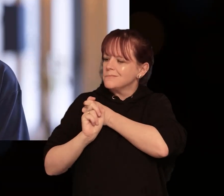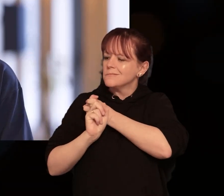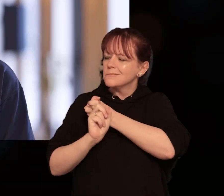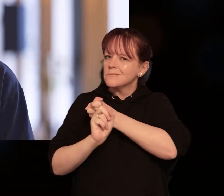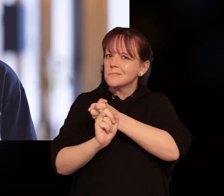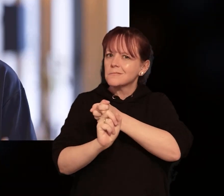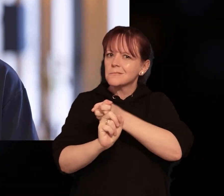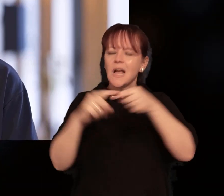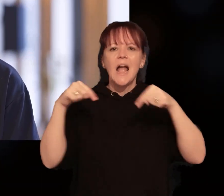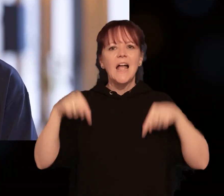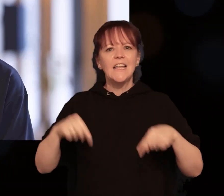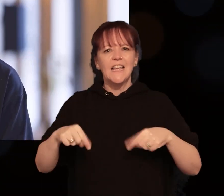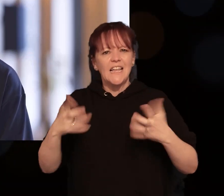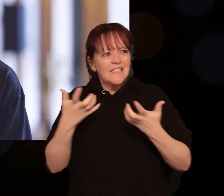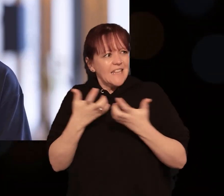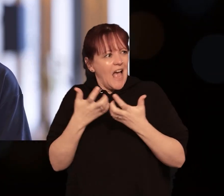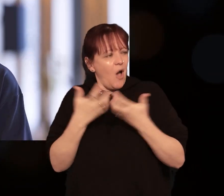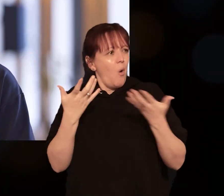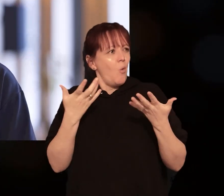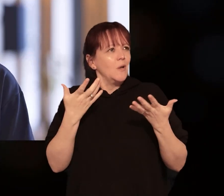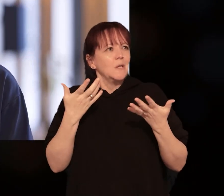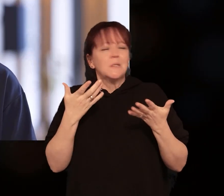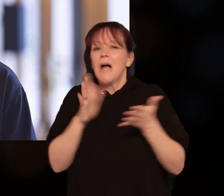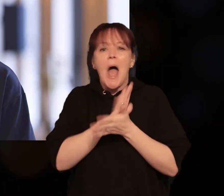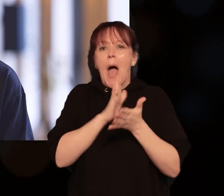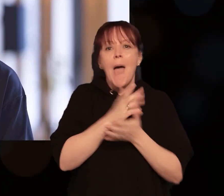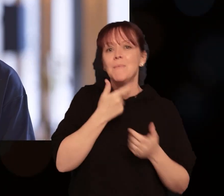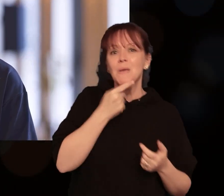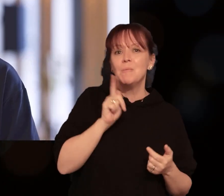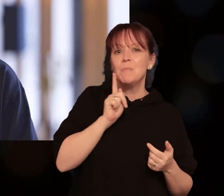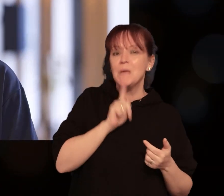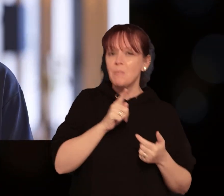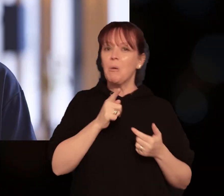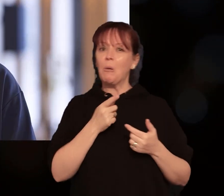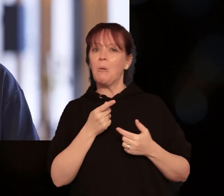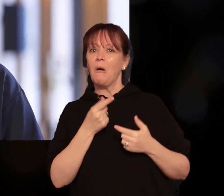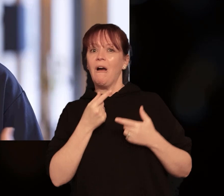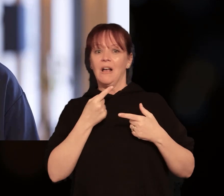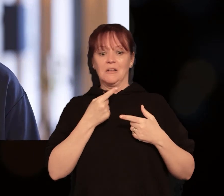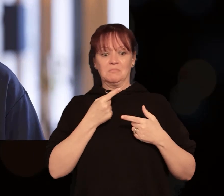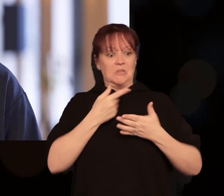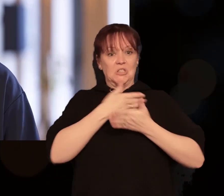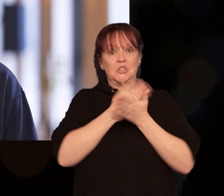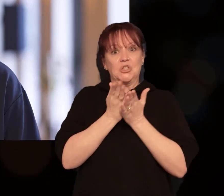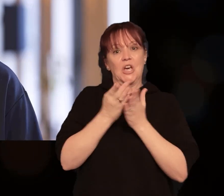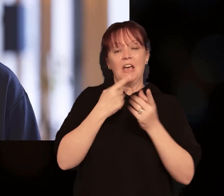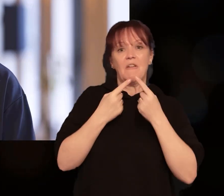has been how open people have been to share best practices and knowledge that they've gathered over the years